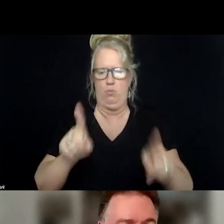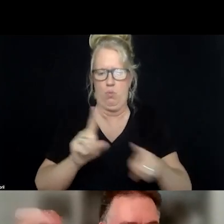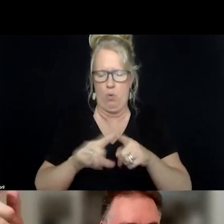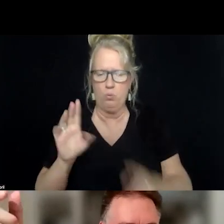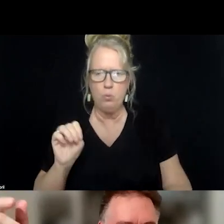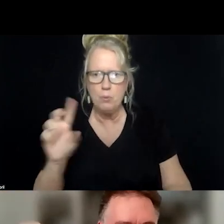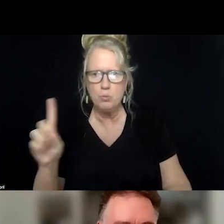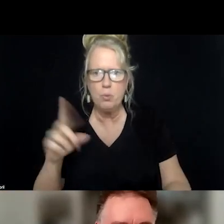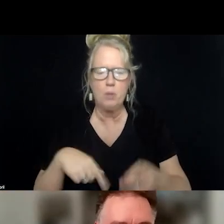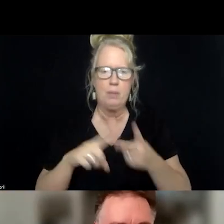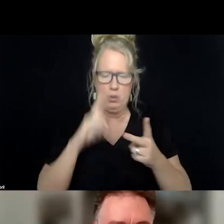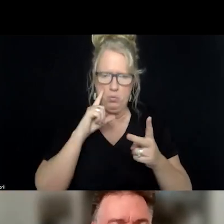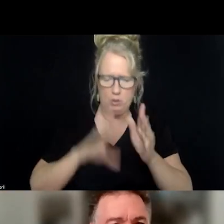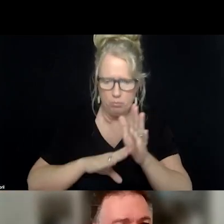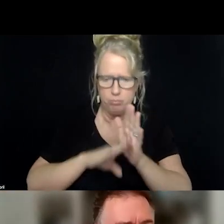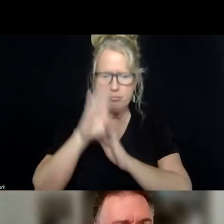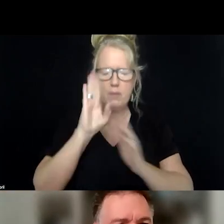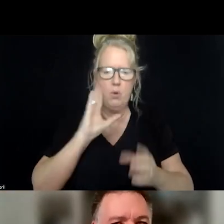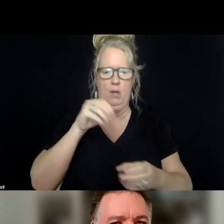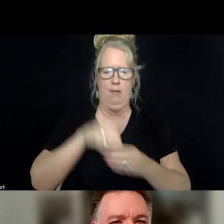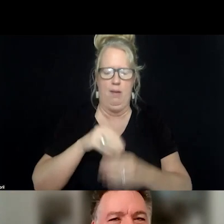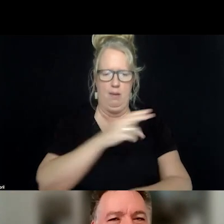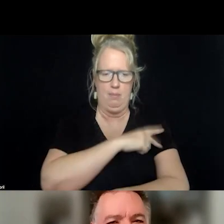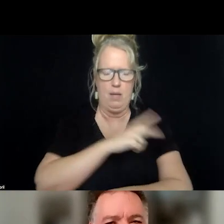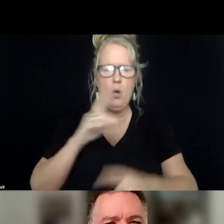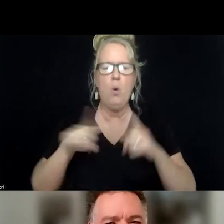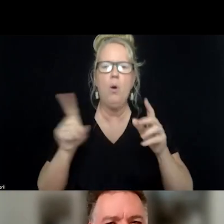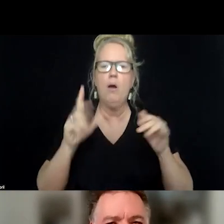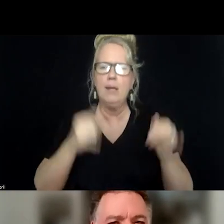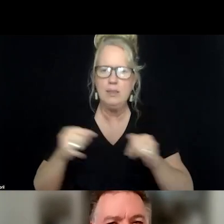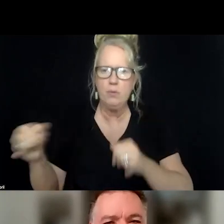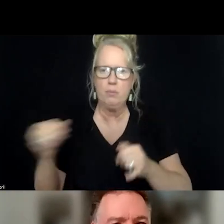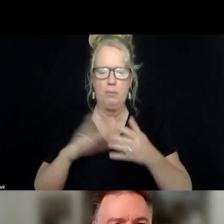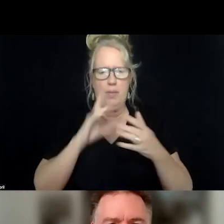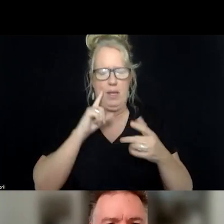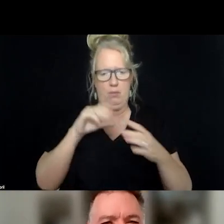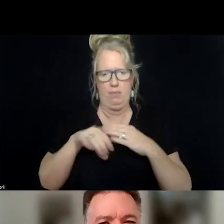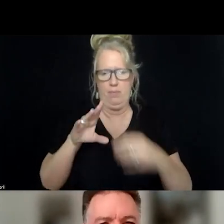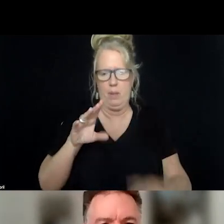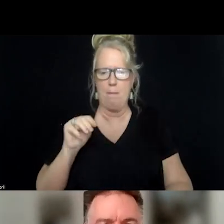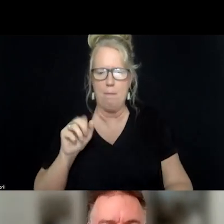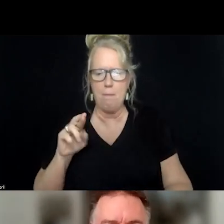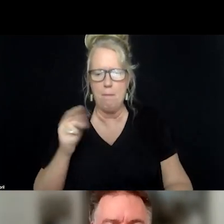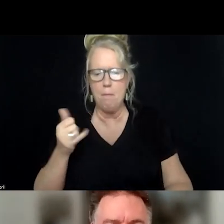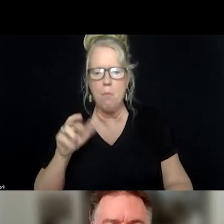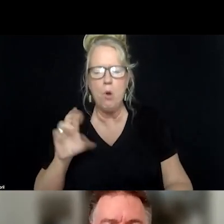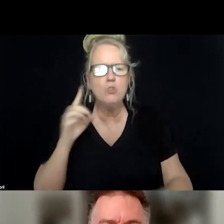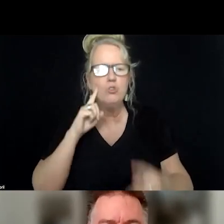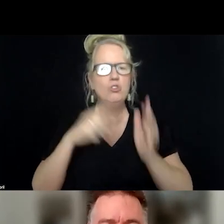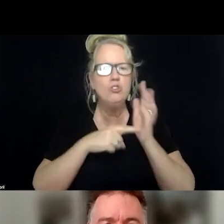WE KNOW WE HAVE INDIVIDUALS THAT GO THROUGH THE ER OR THROUGH A CRISIS